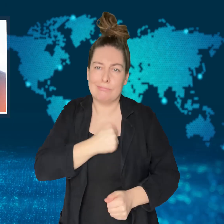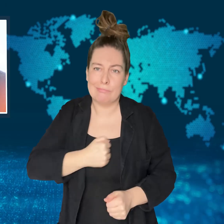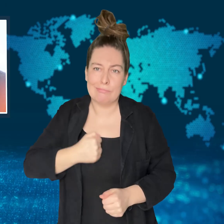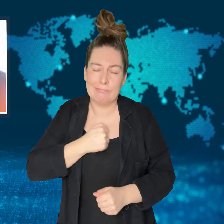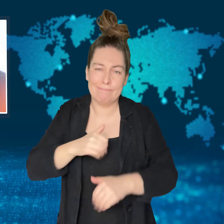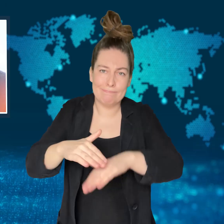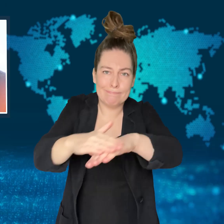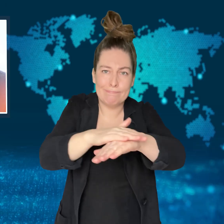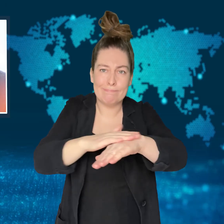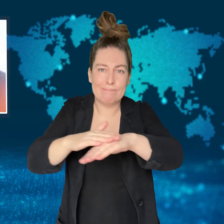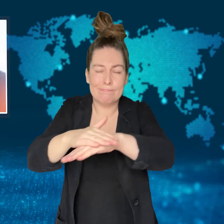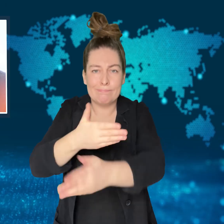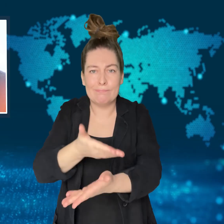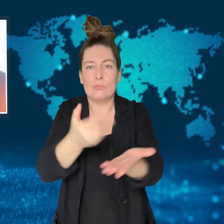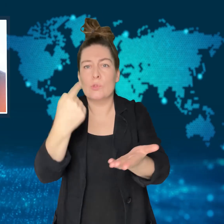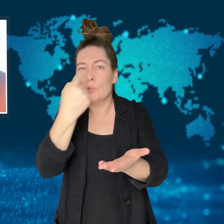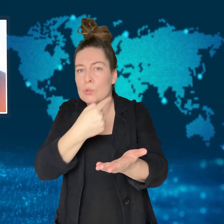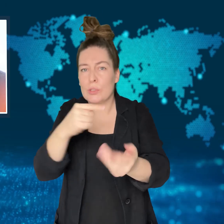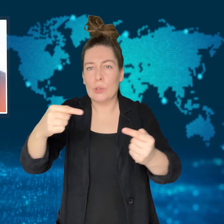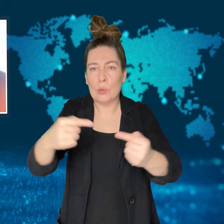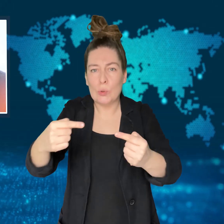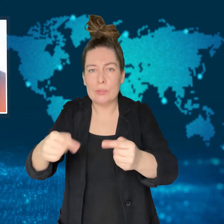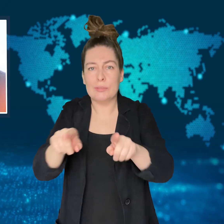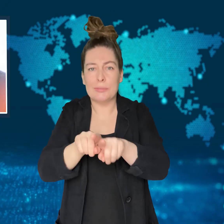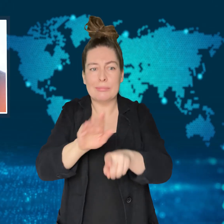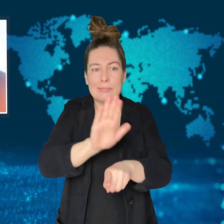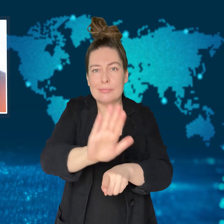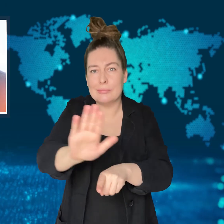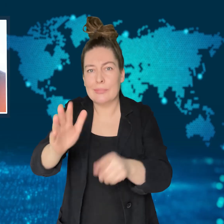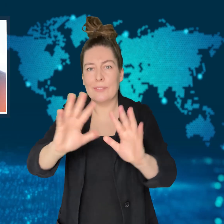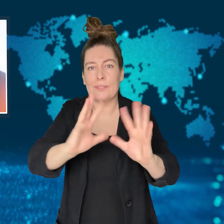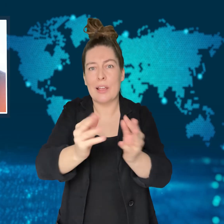the injured and their families.